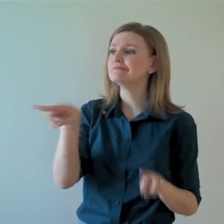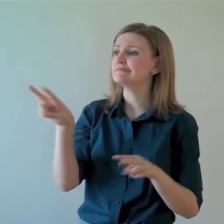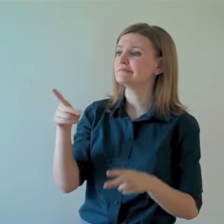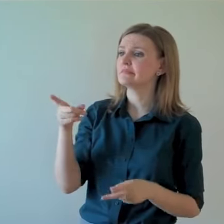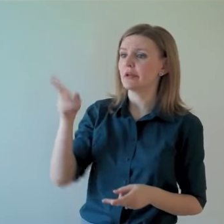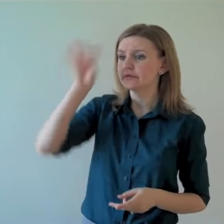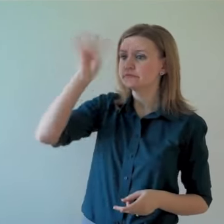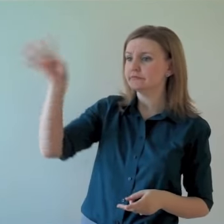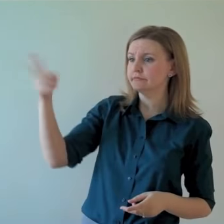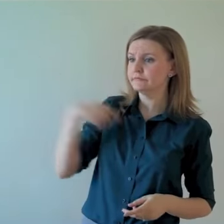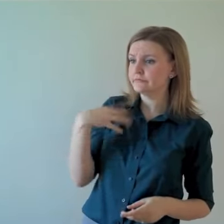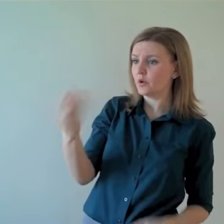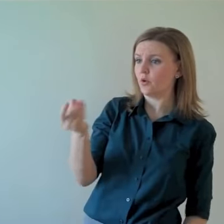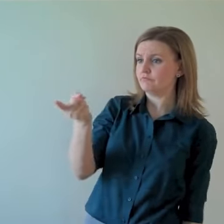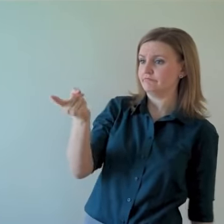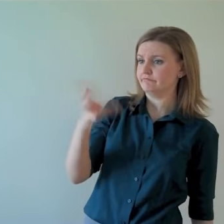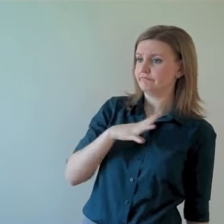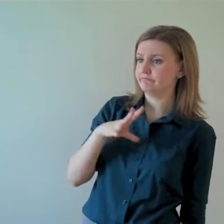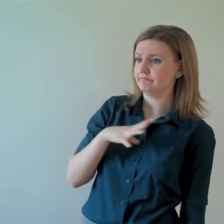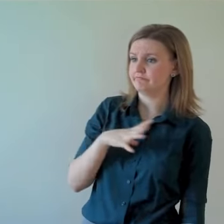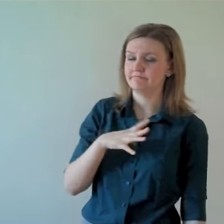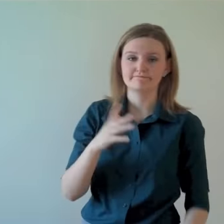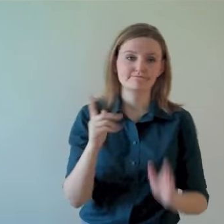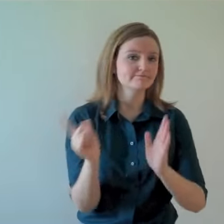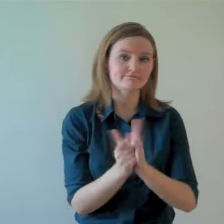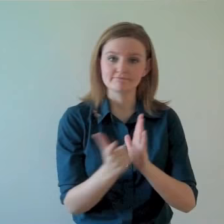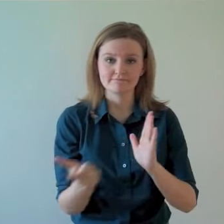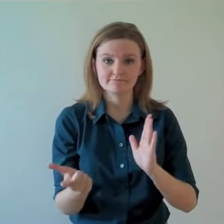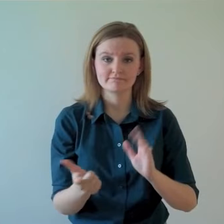Suppose you're out and you see another polling place and think, 'I can go there'...